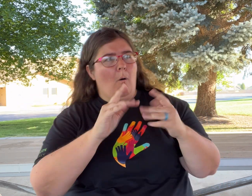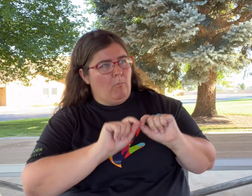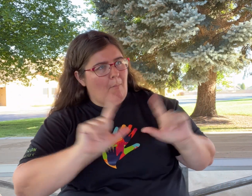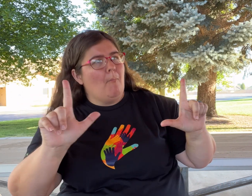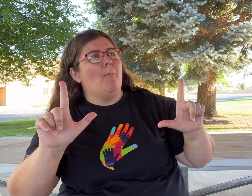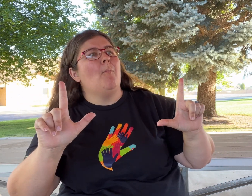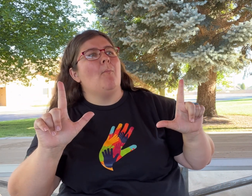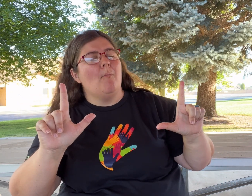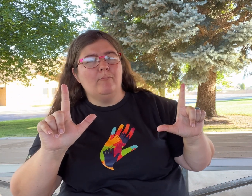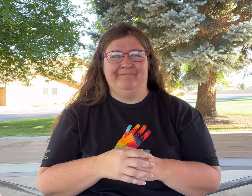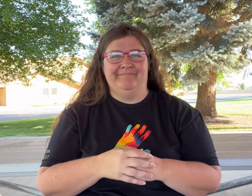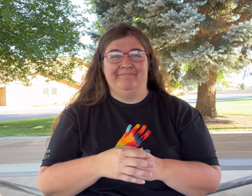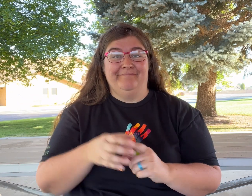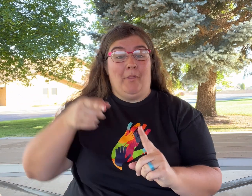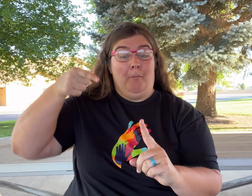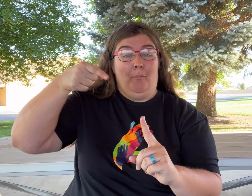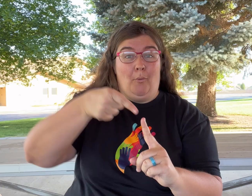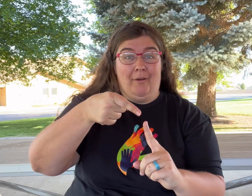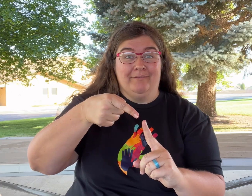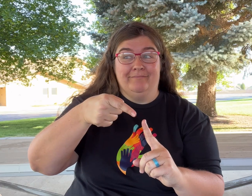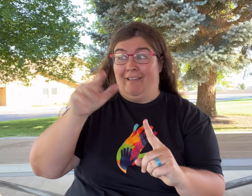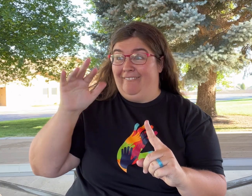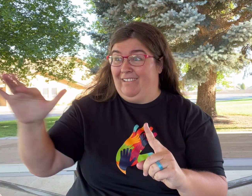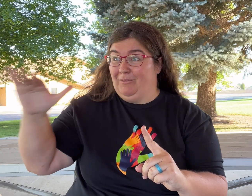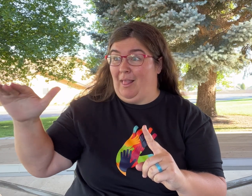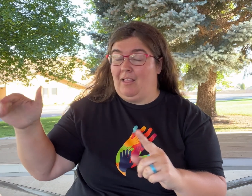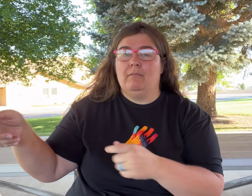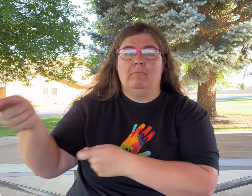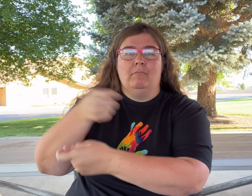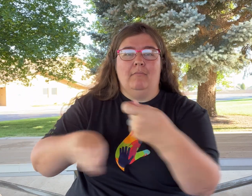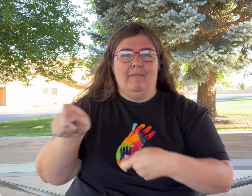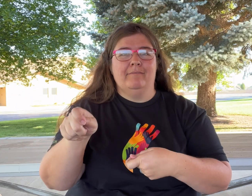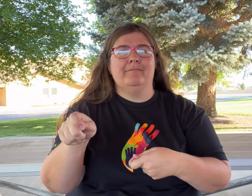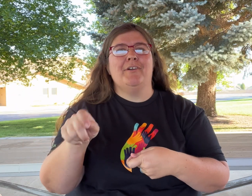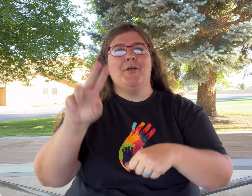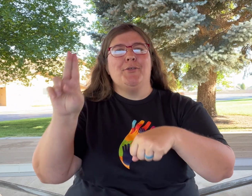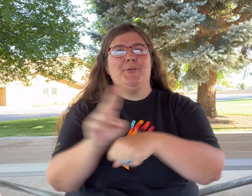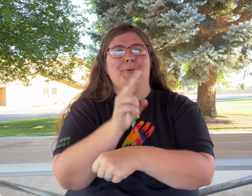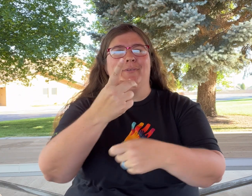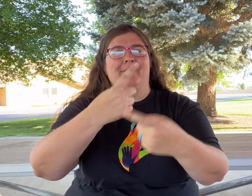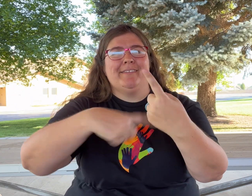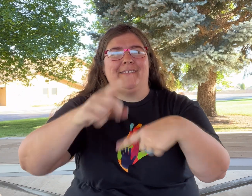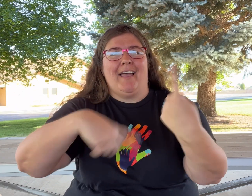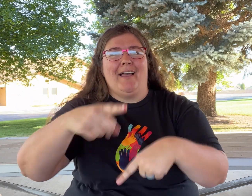okay! Website." So the point is instead of fingerspelling, you can use the signs